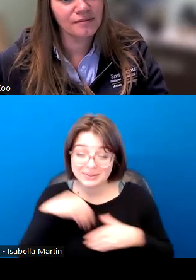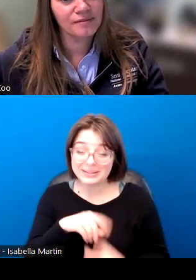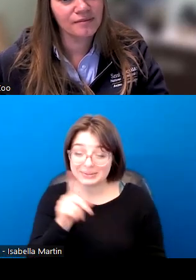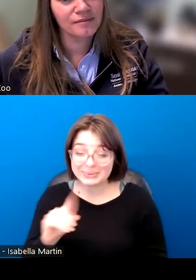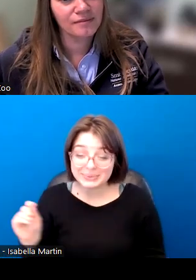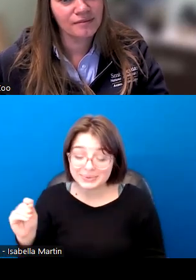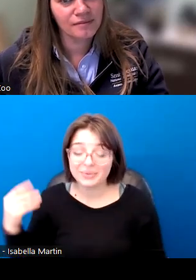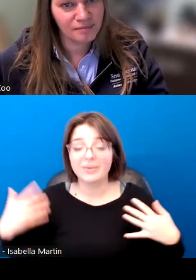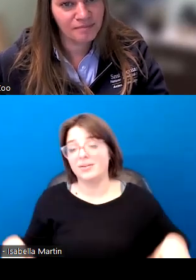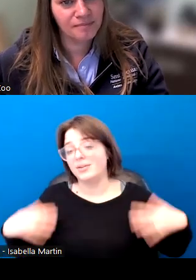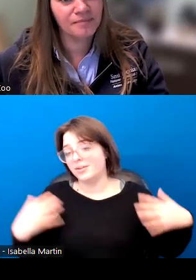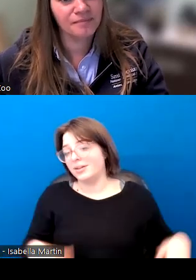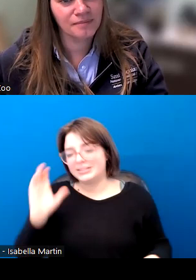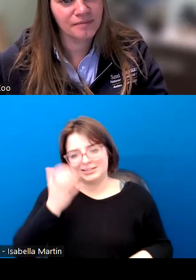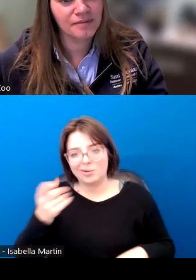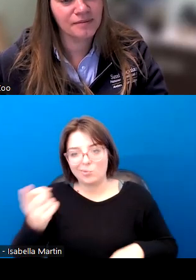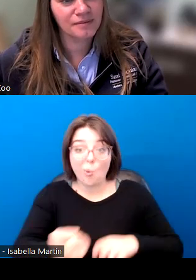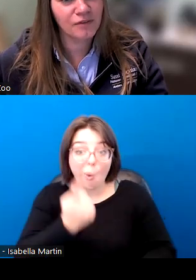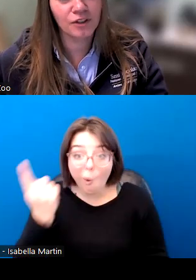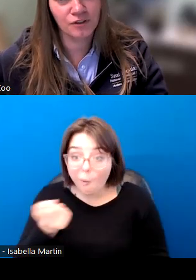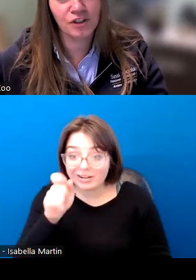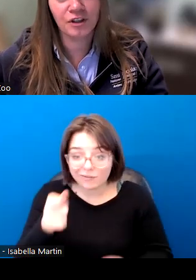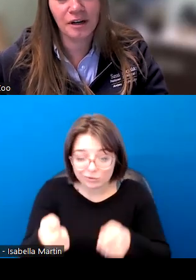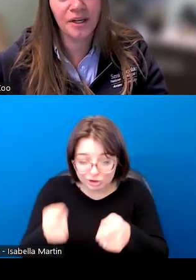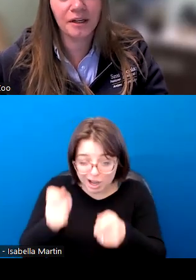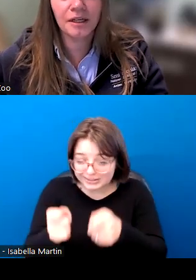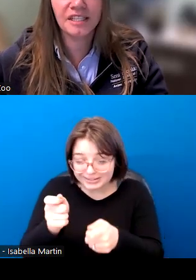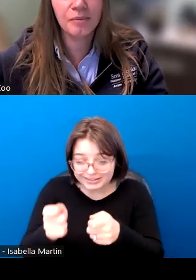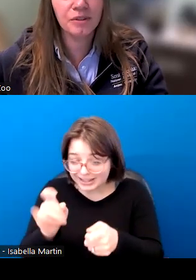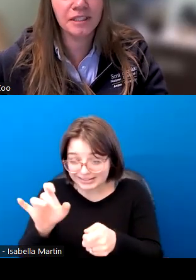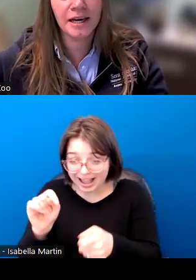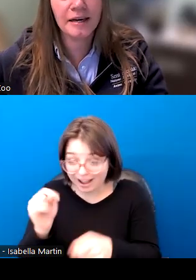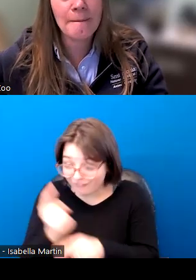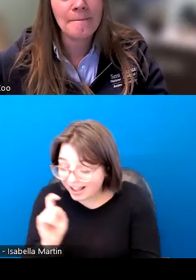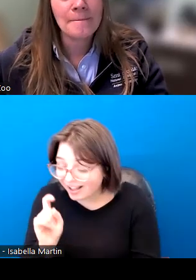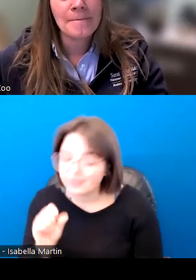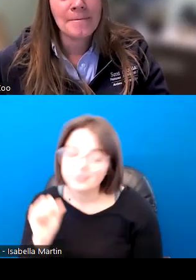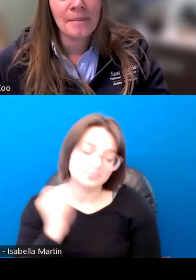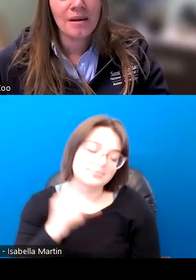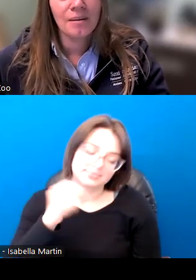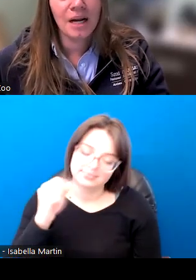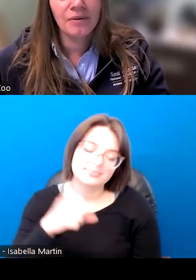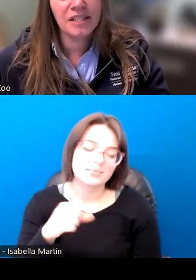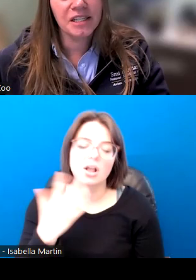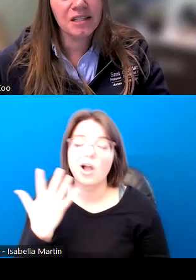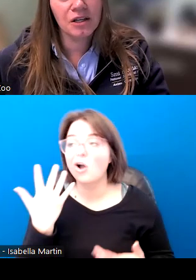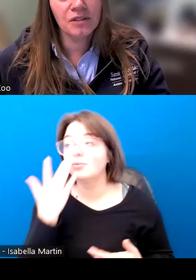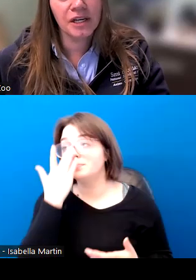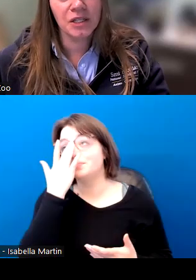adjusting somebody's diet, yeah? >>Erin: For sure I mean on a typical day I mean I would say a slow day is